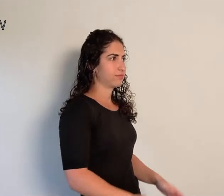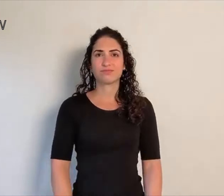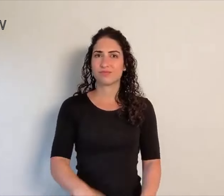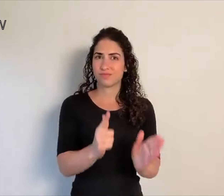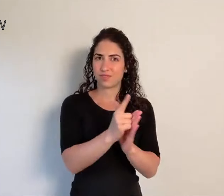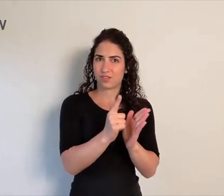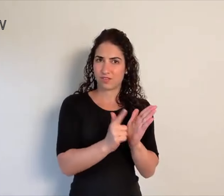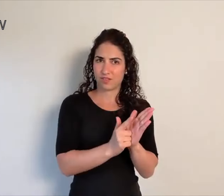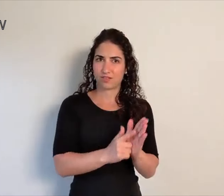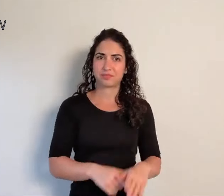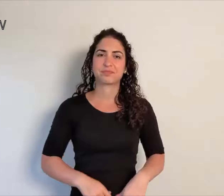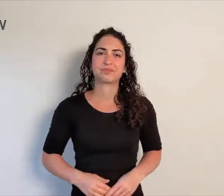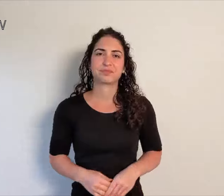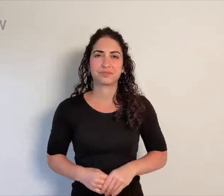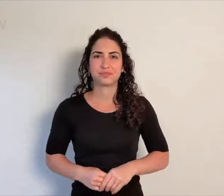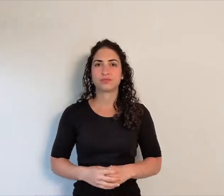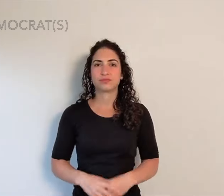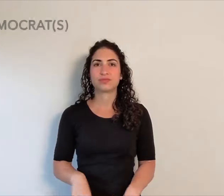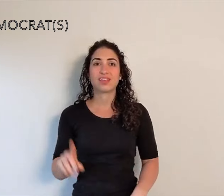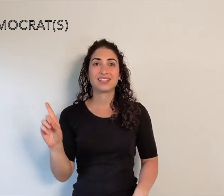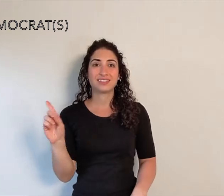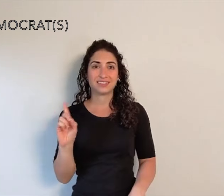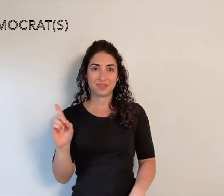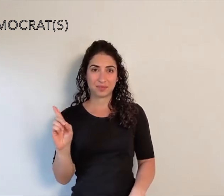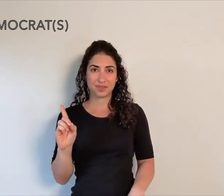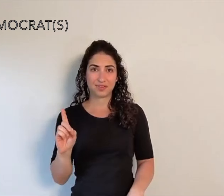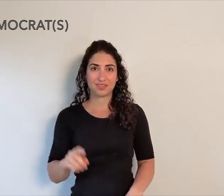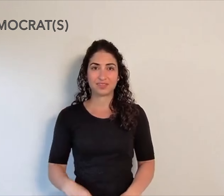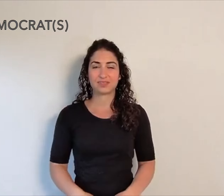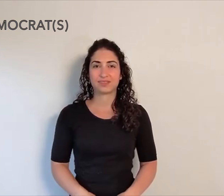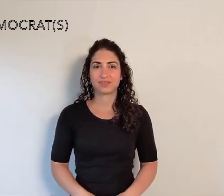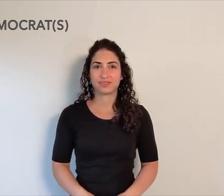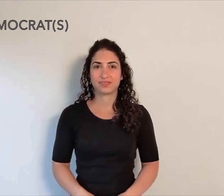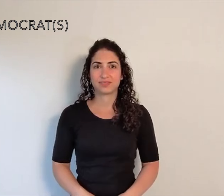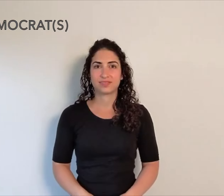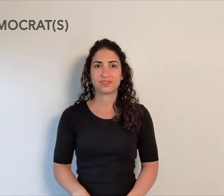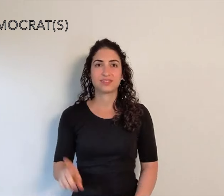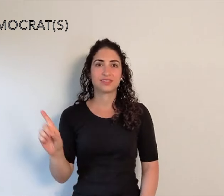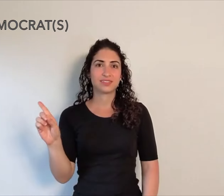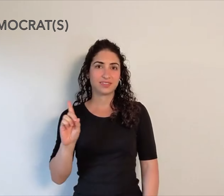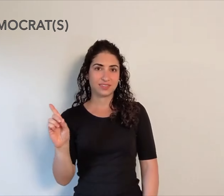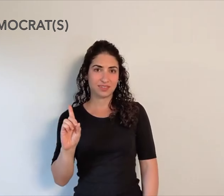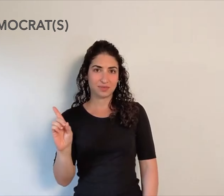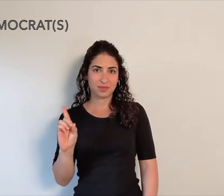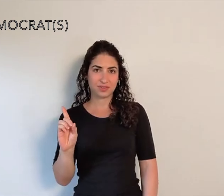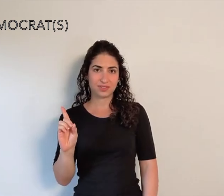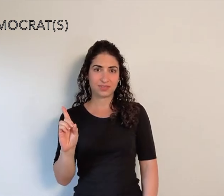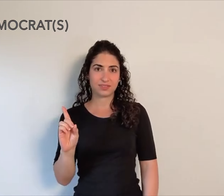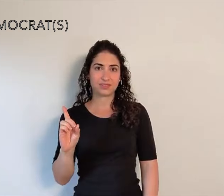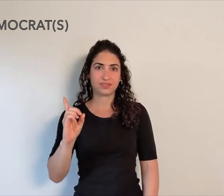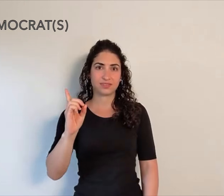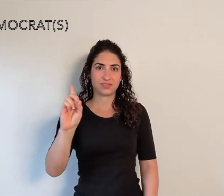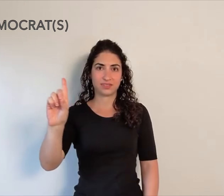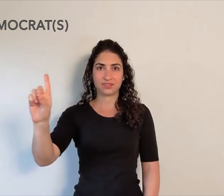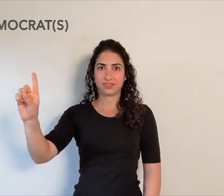LAW DEMOCRAT or DEMOCRATS